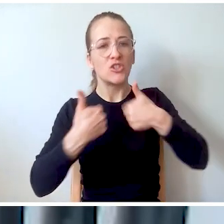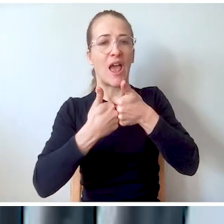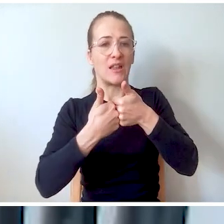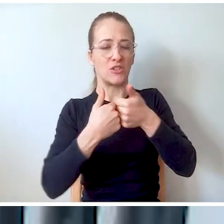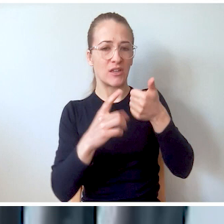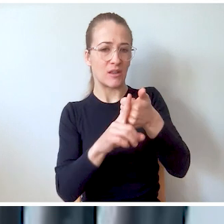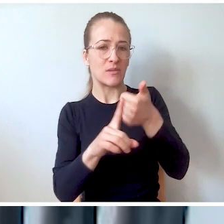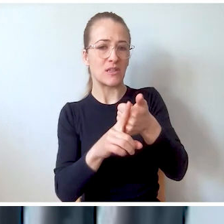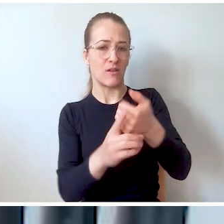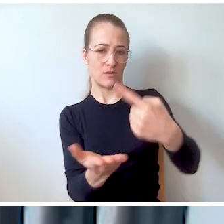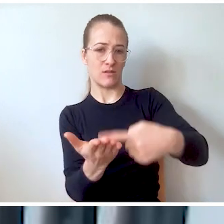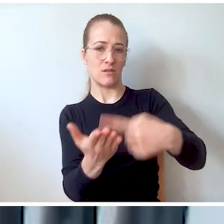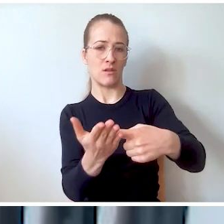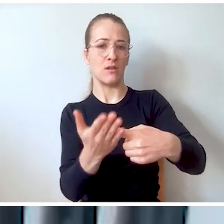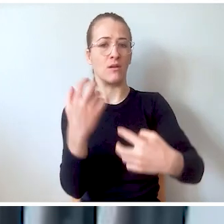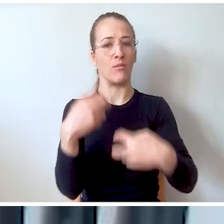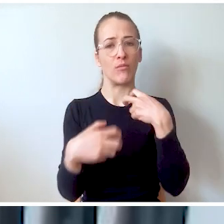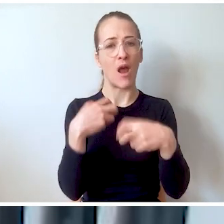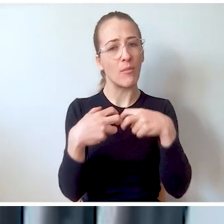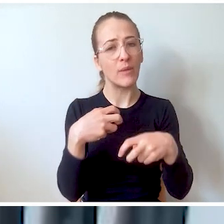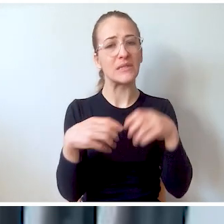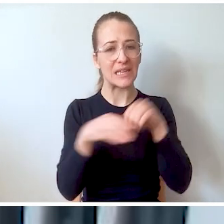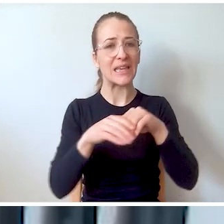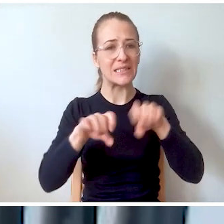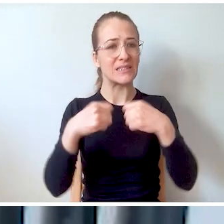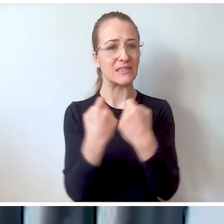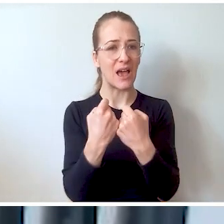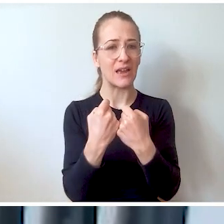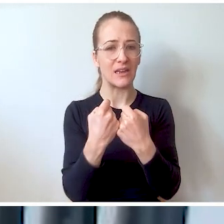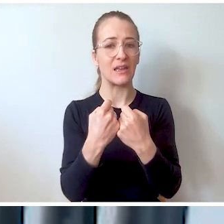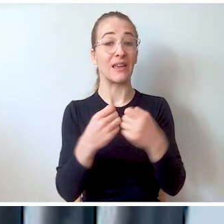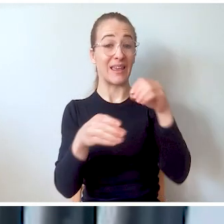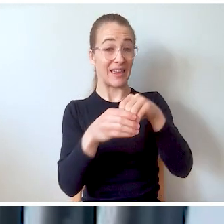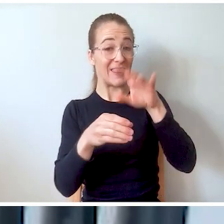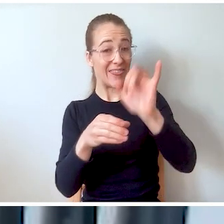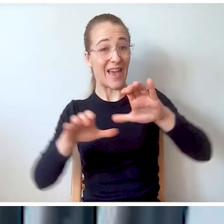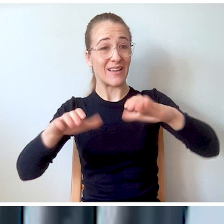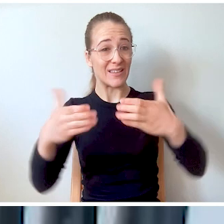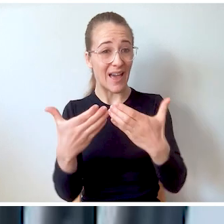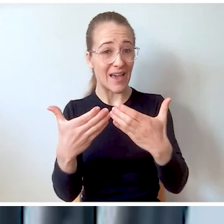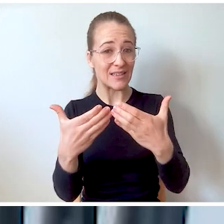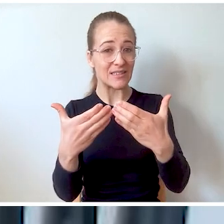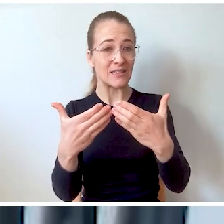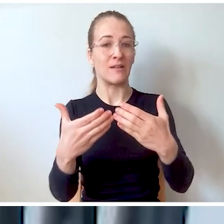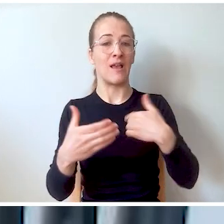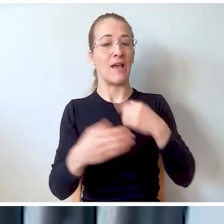to talk about problems within society. And it was in that class that I talked about